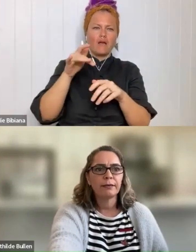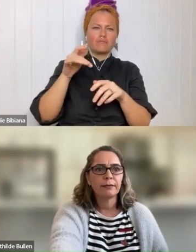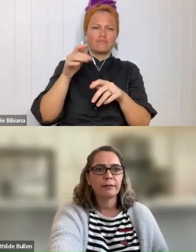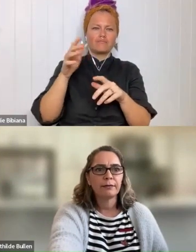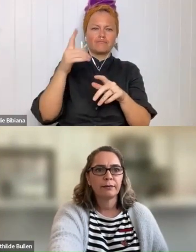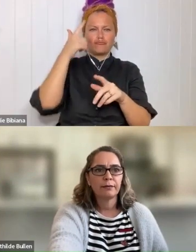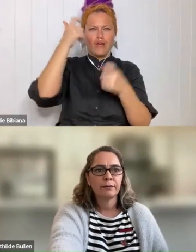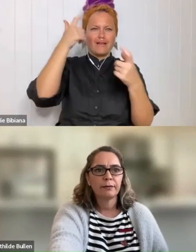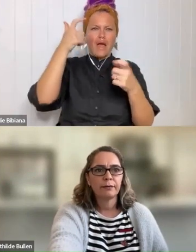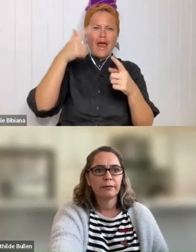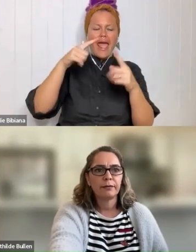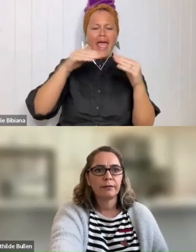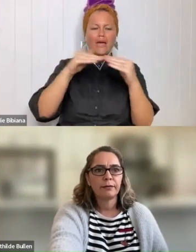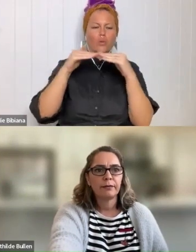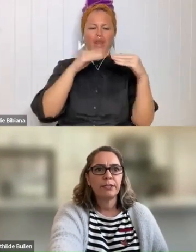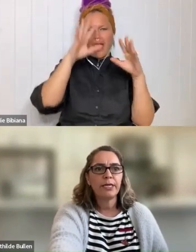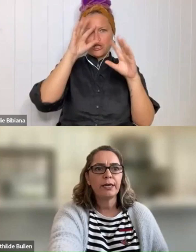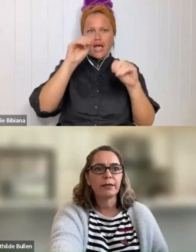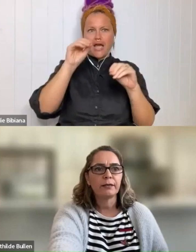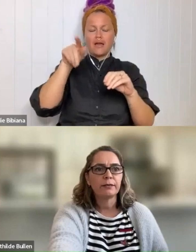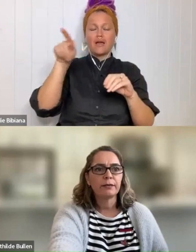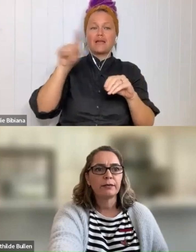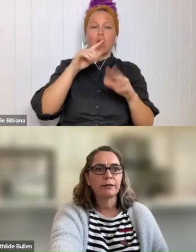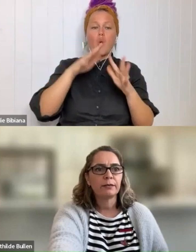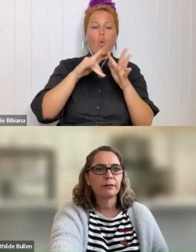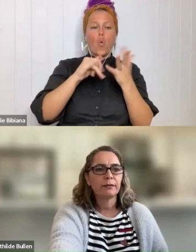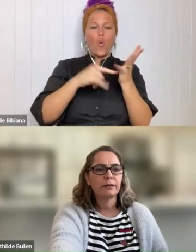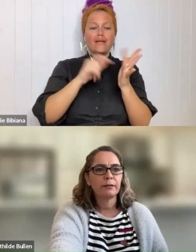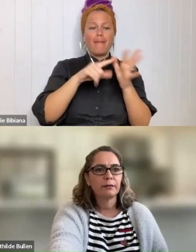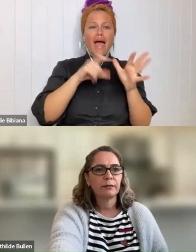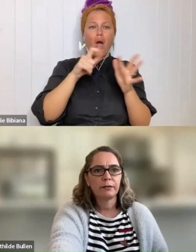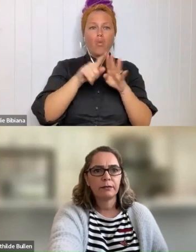educator, said that Westpac also has a board placement program,